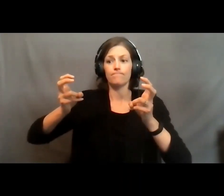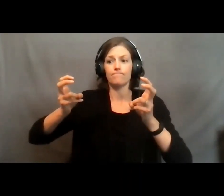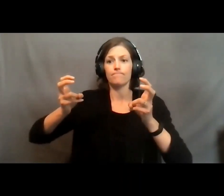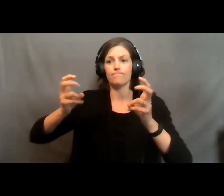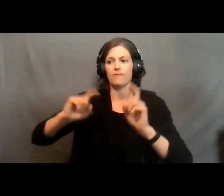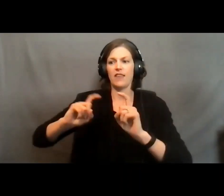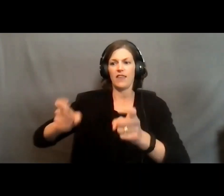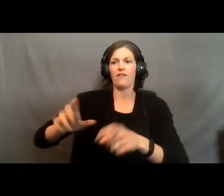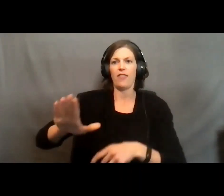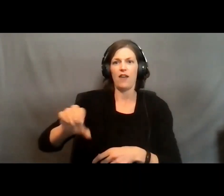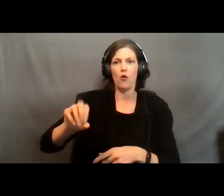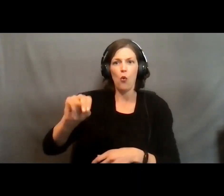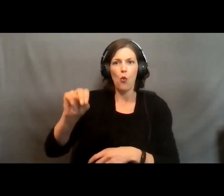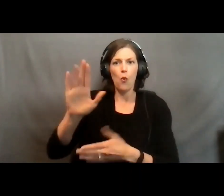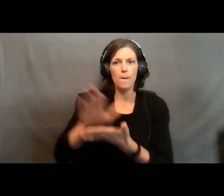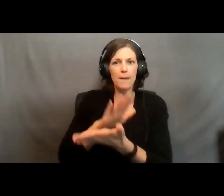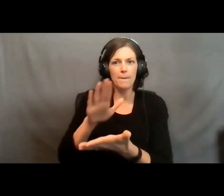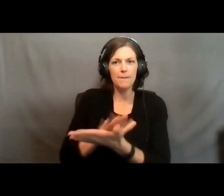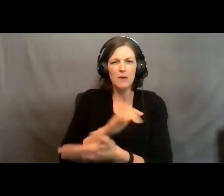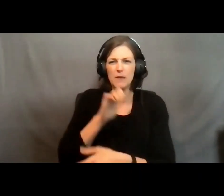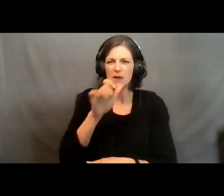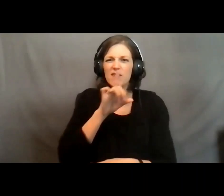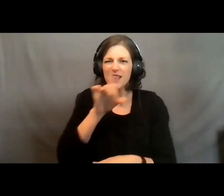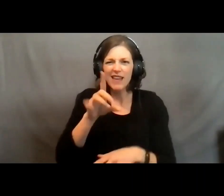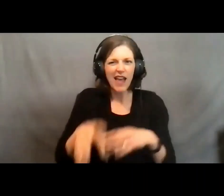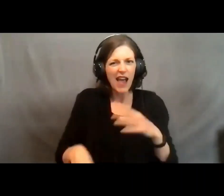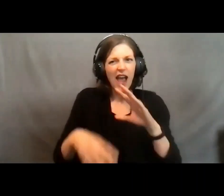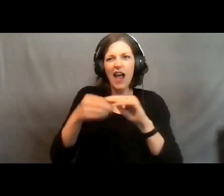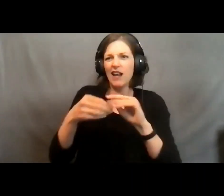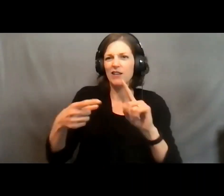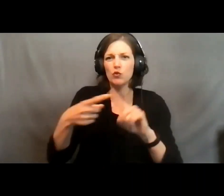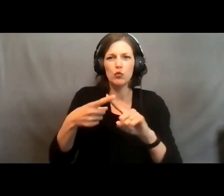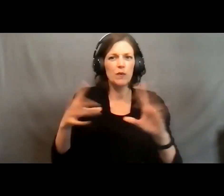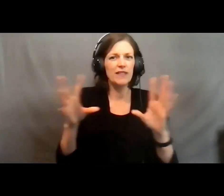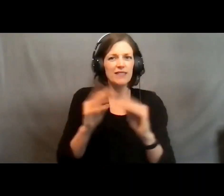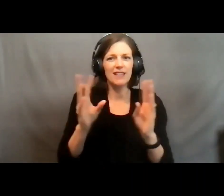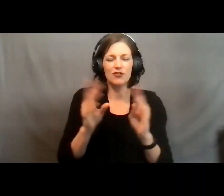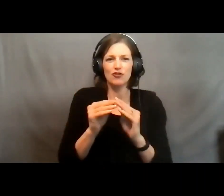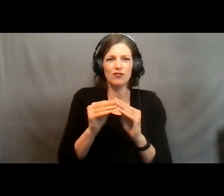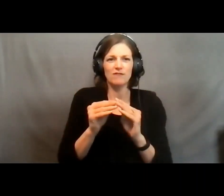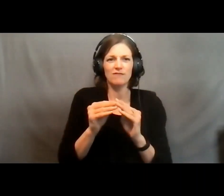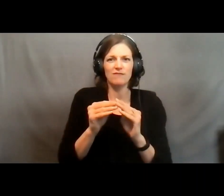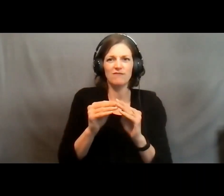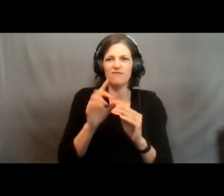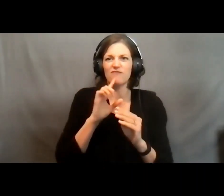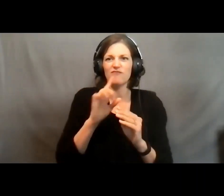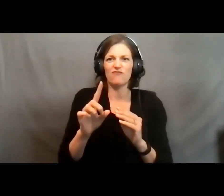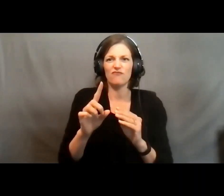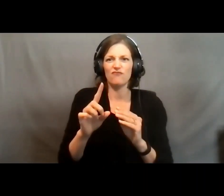they were not really adding to a paper session , 13:35:04 leading us to make 13:35:08 discussants as